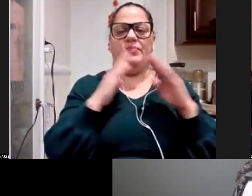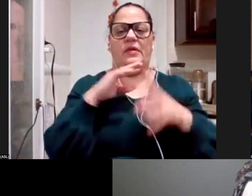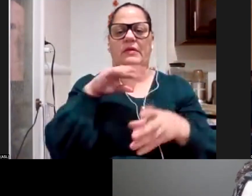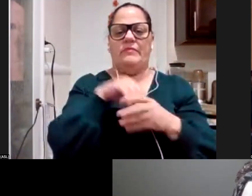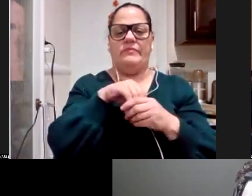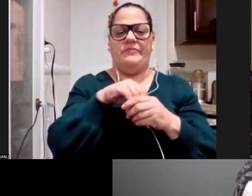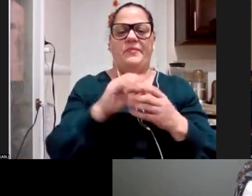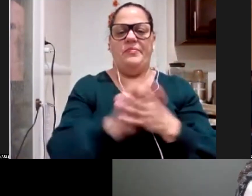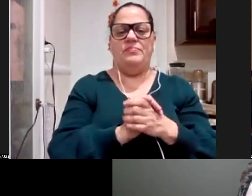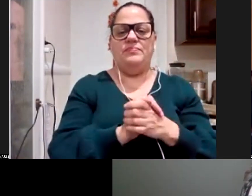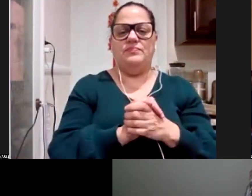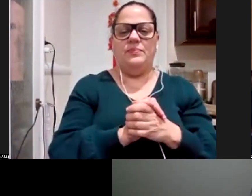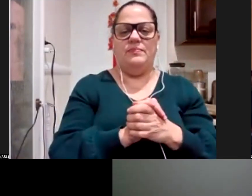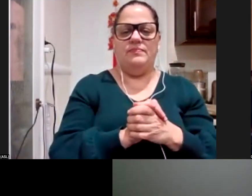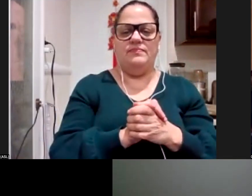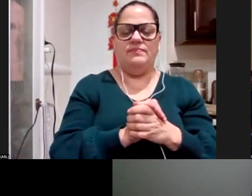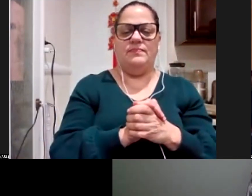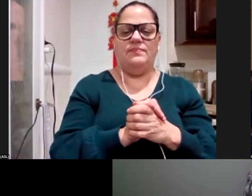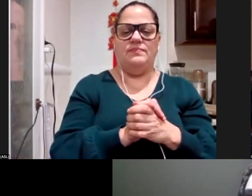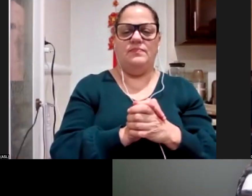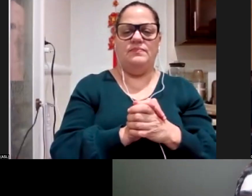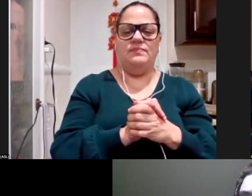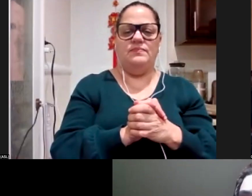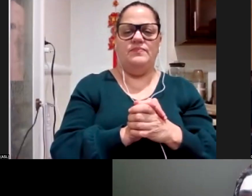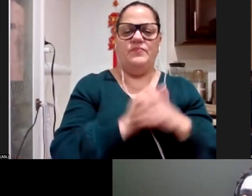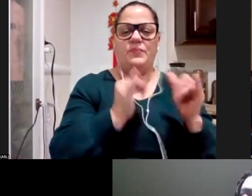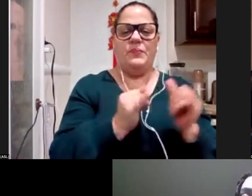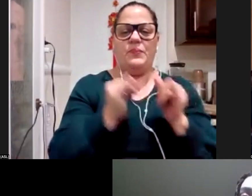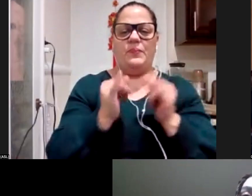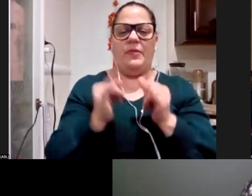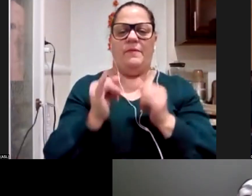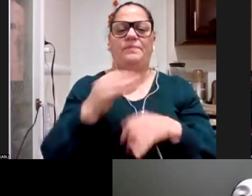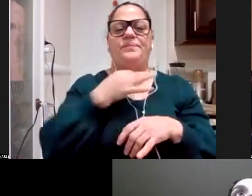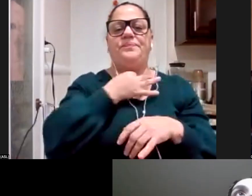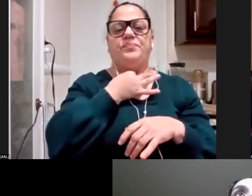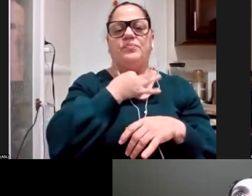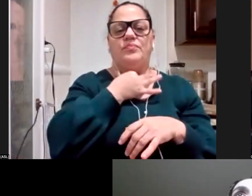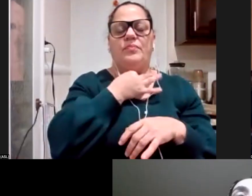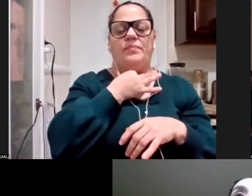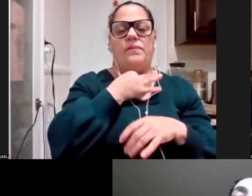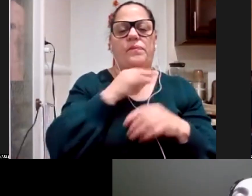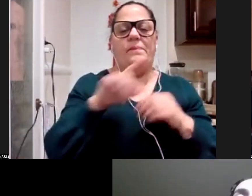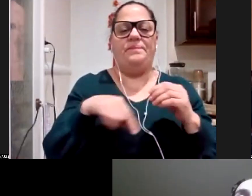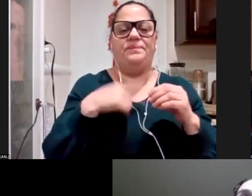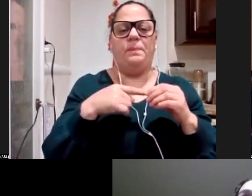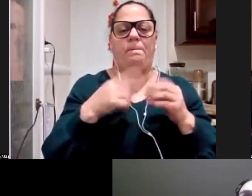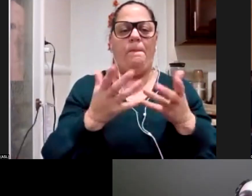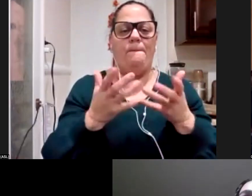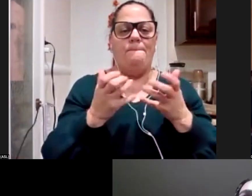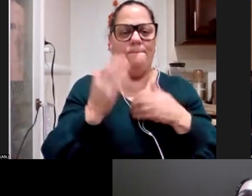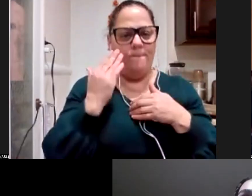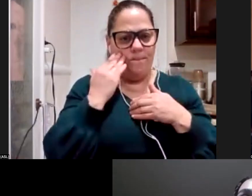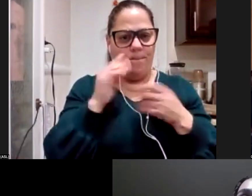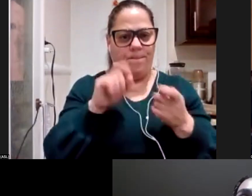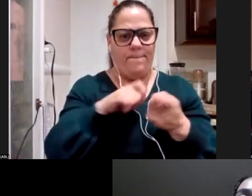[NATALIE] And for individuals that are curious about or want to know exactly how we're going to